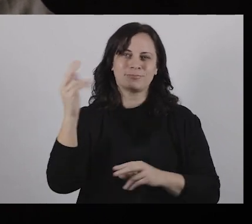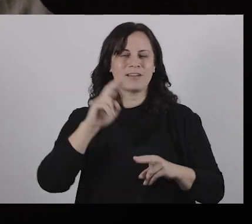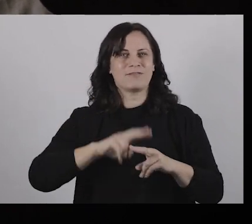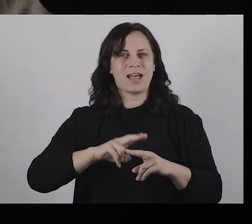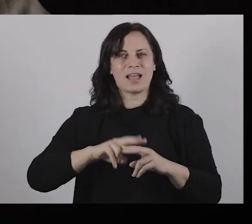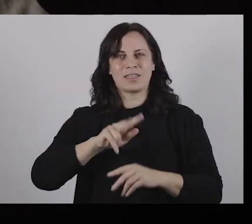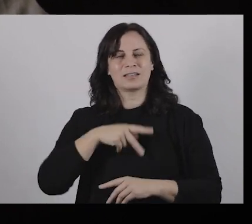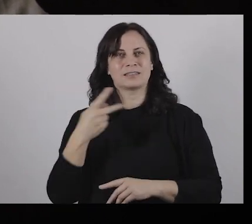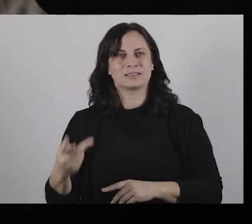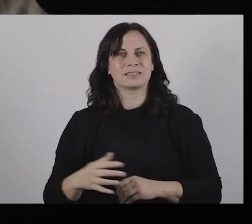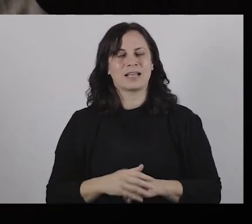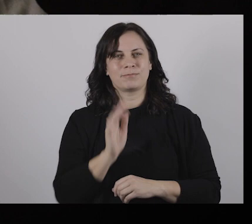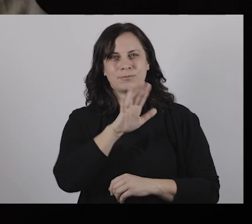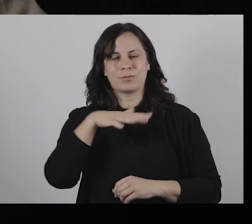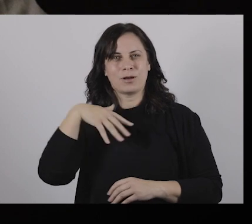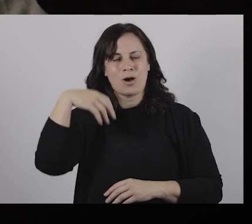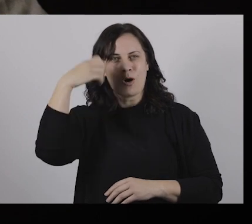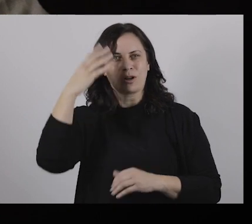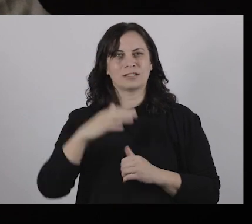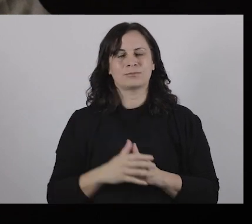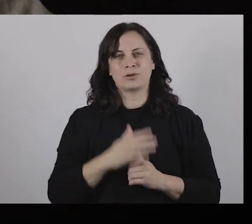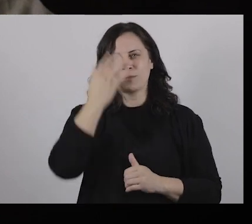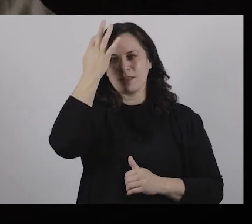the faithful angels and the mouthpiece, āe.